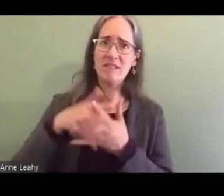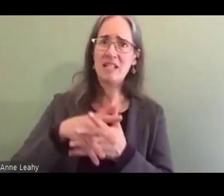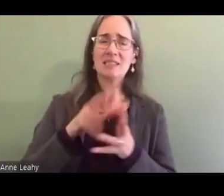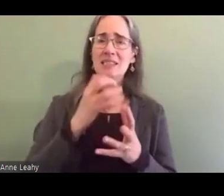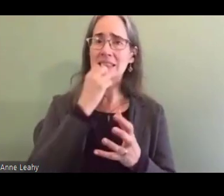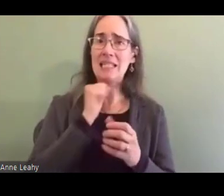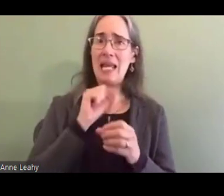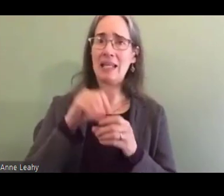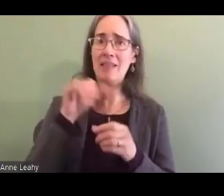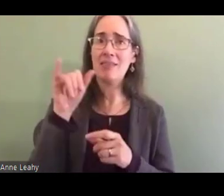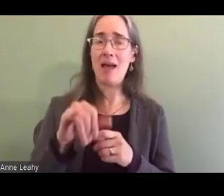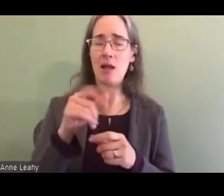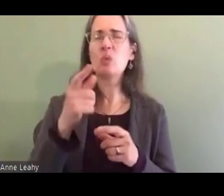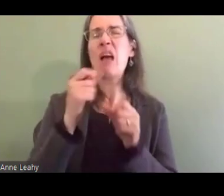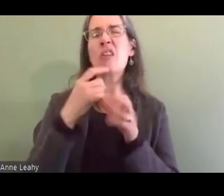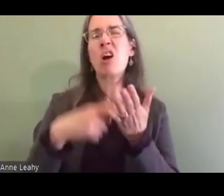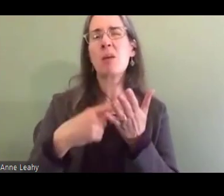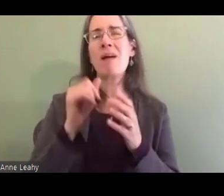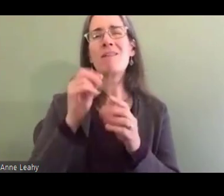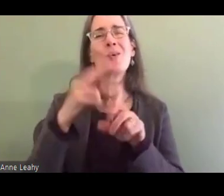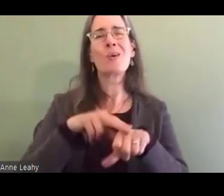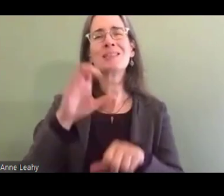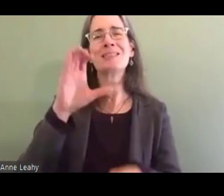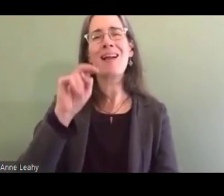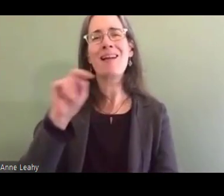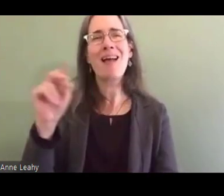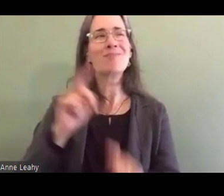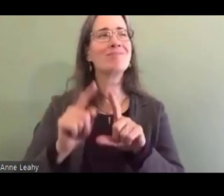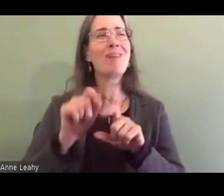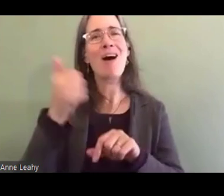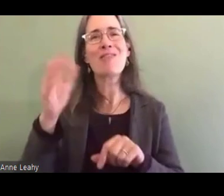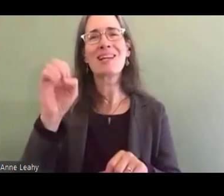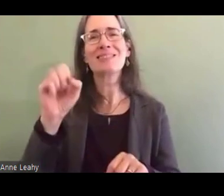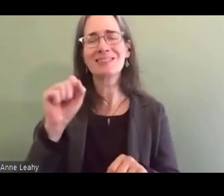You can talk about, of course, the CNN and other cases,